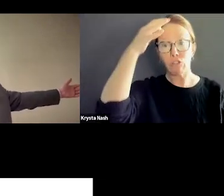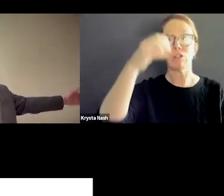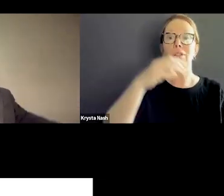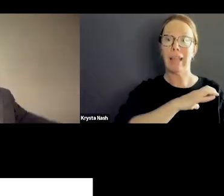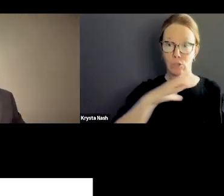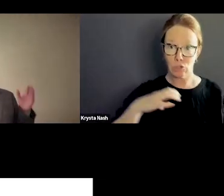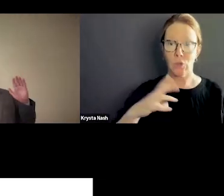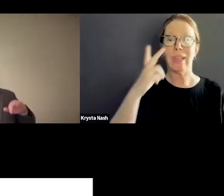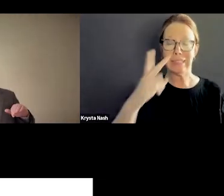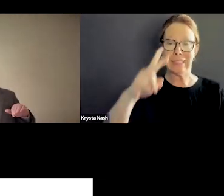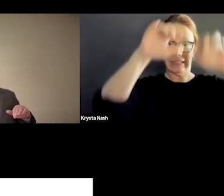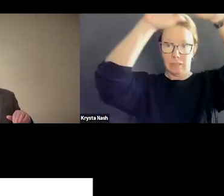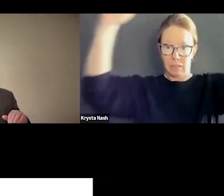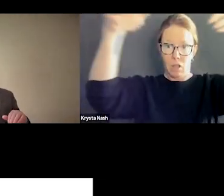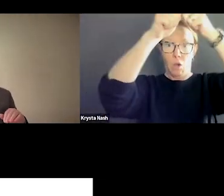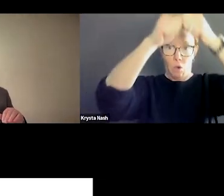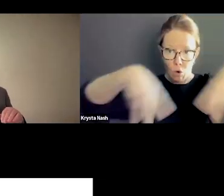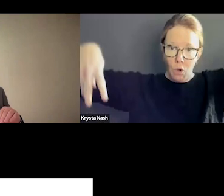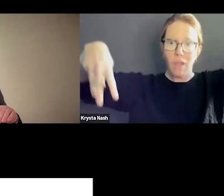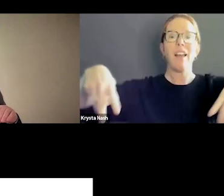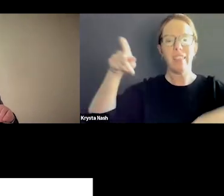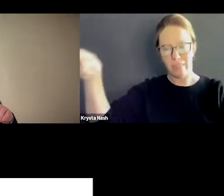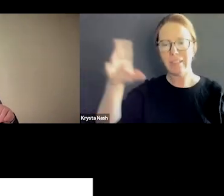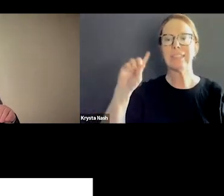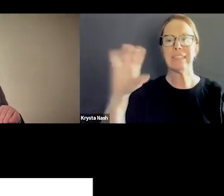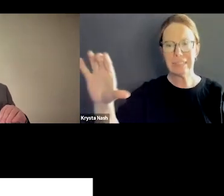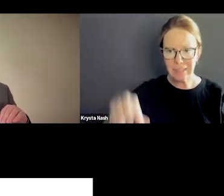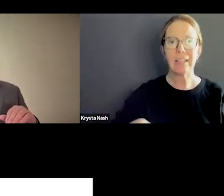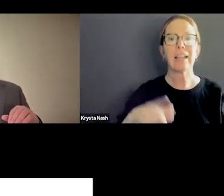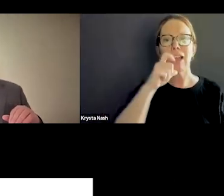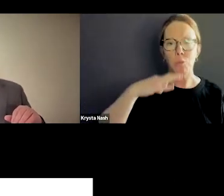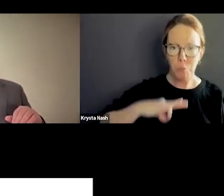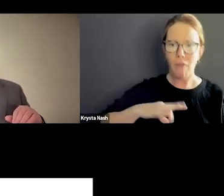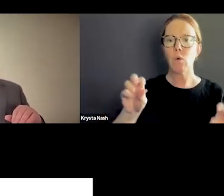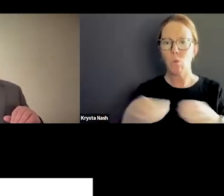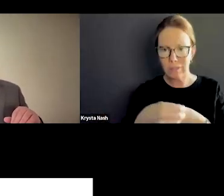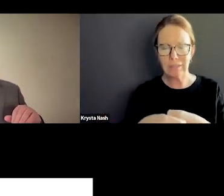Overall. They're based in Washington, DC. They are, again, a nonprofit organization that also lobbies governments